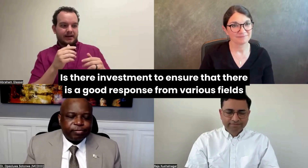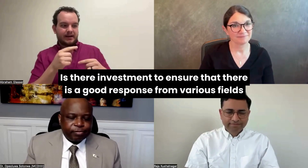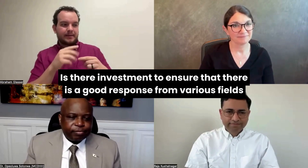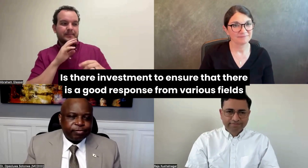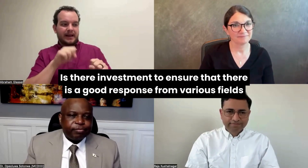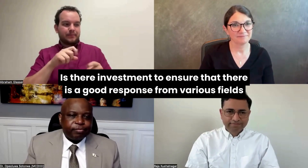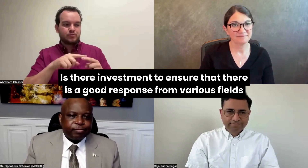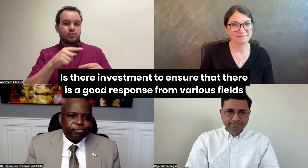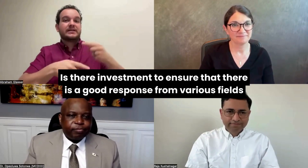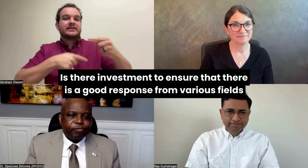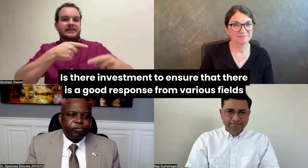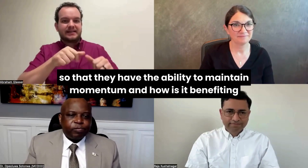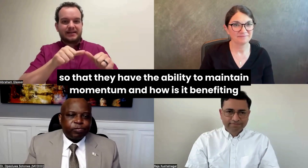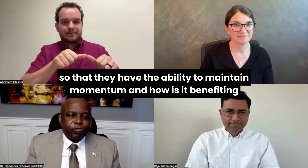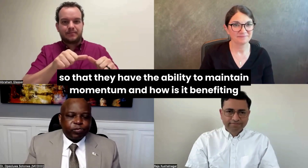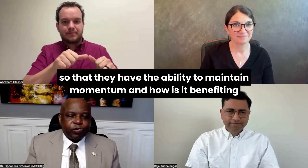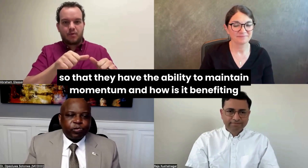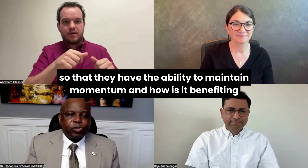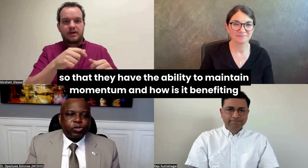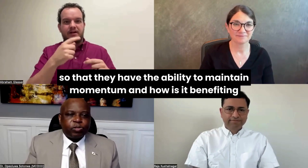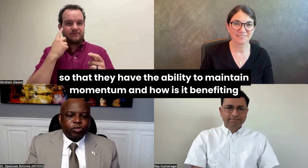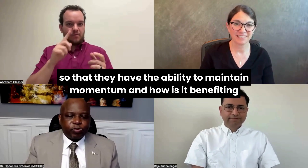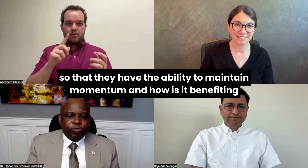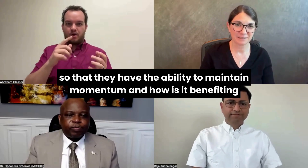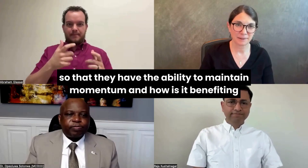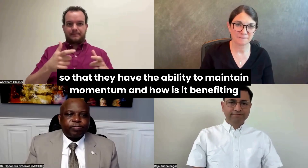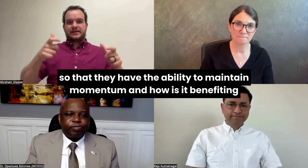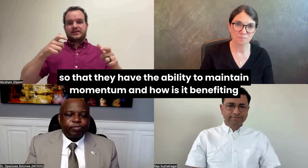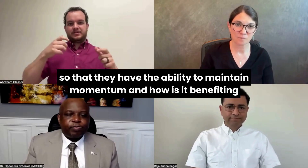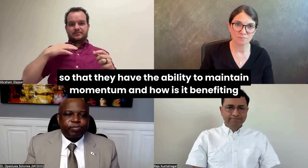so that they have the ability to maintain momentum and how is it benefiting